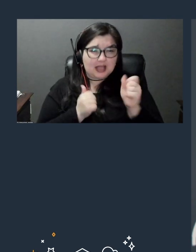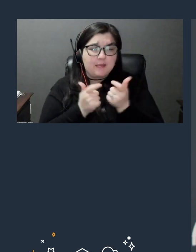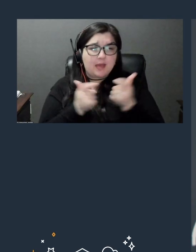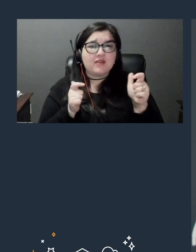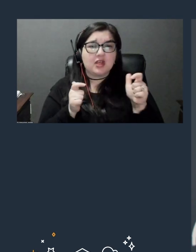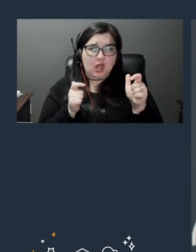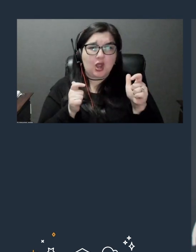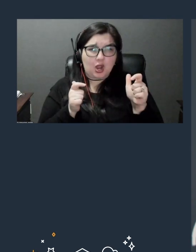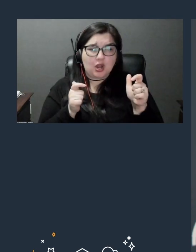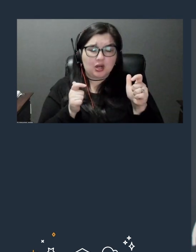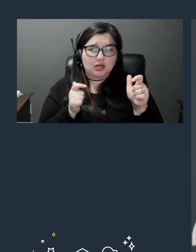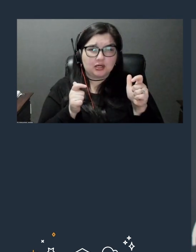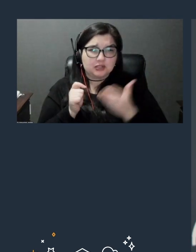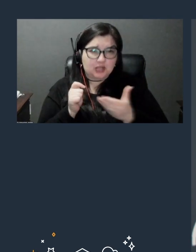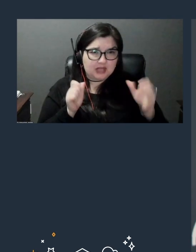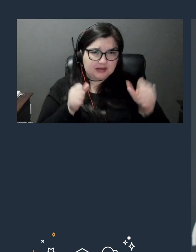checksum capability that we have built.